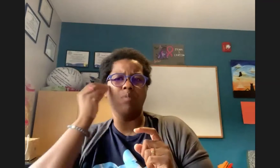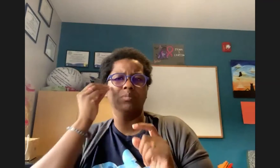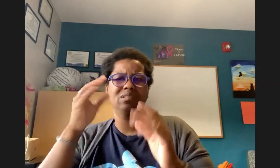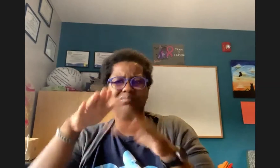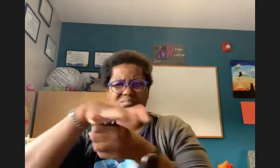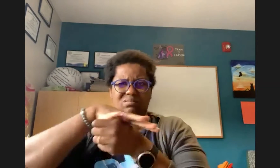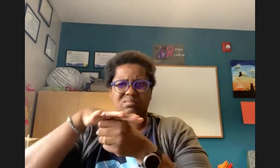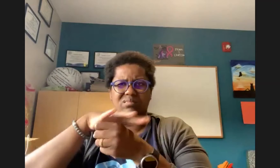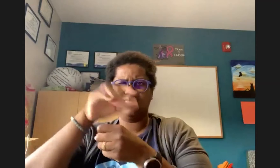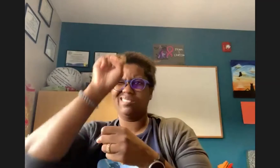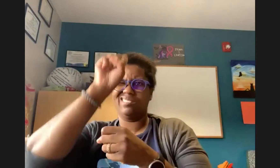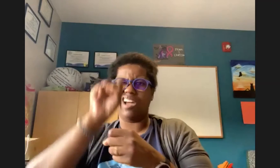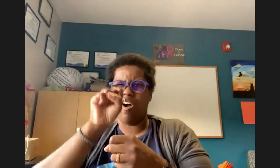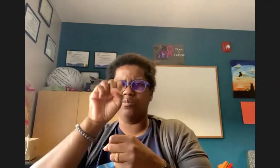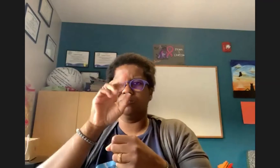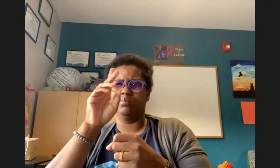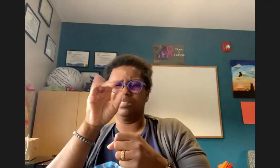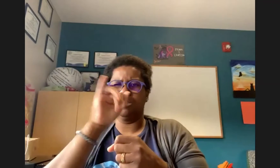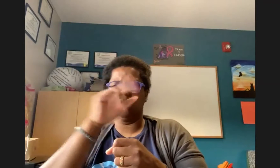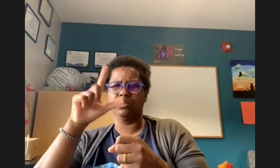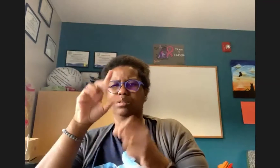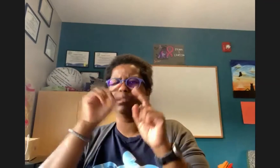But I decided to listen to their feedback.